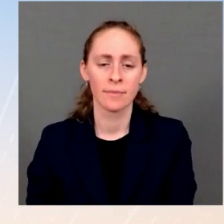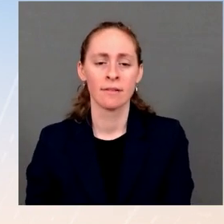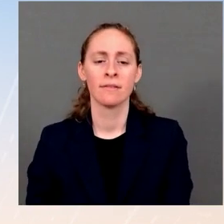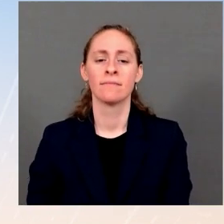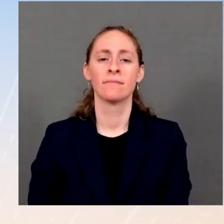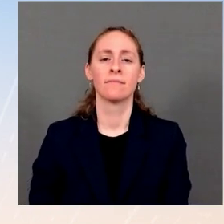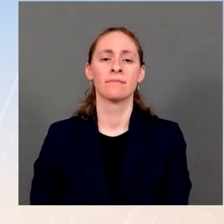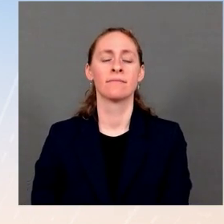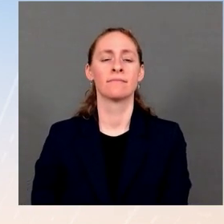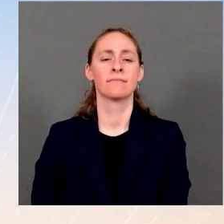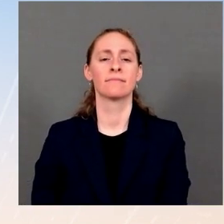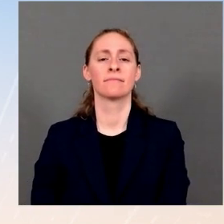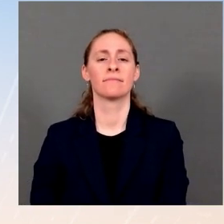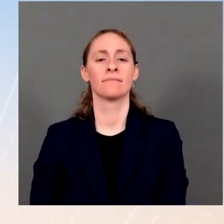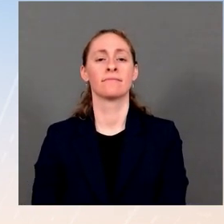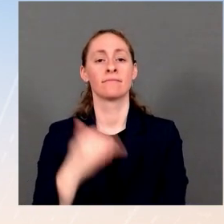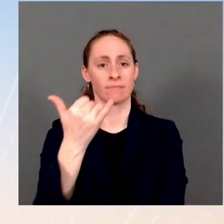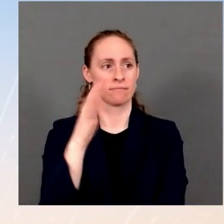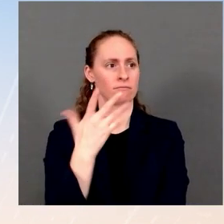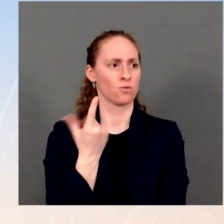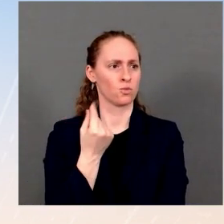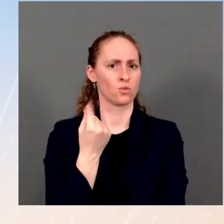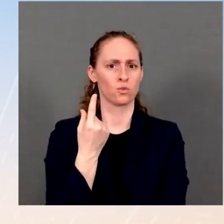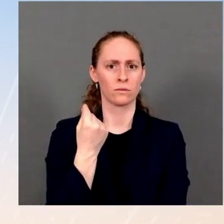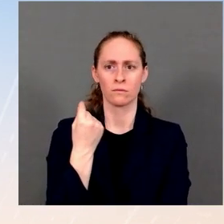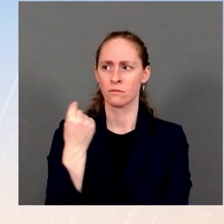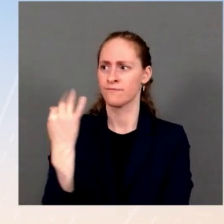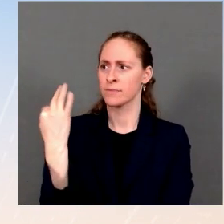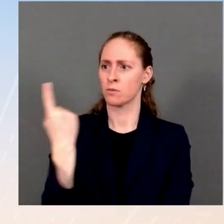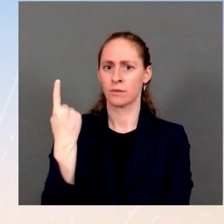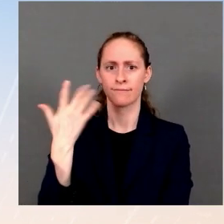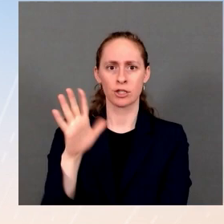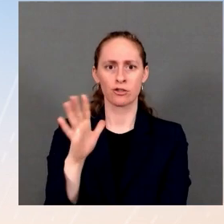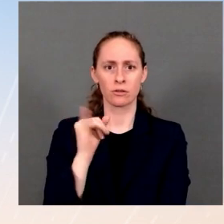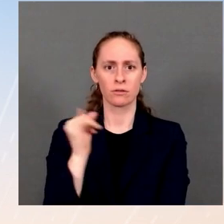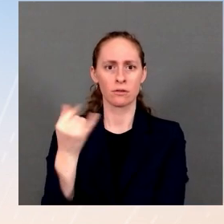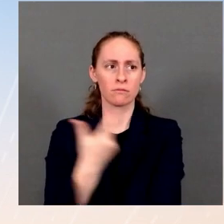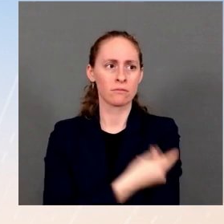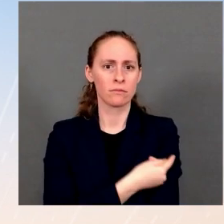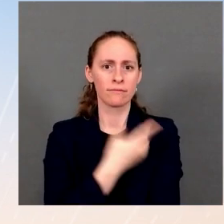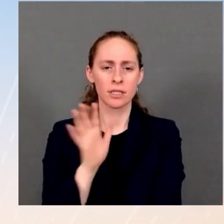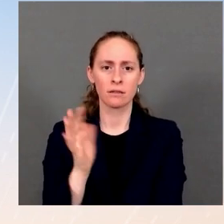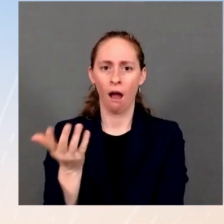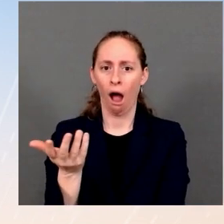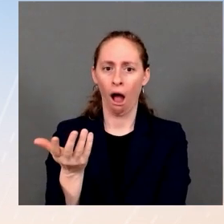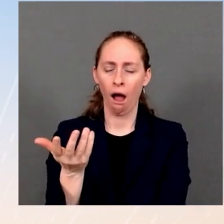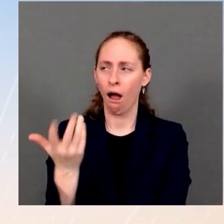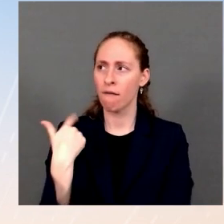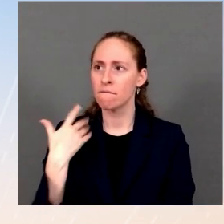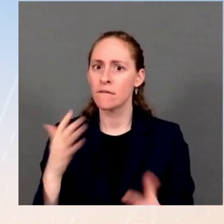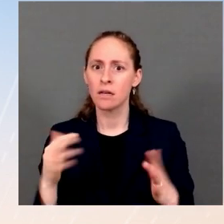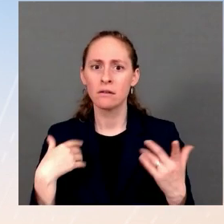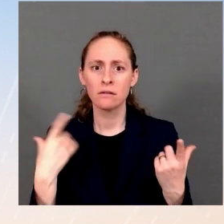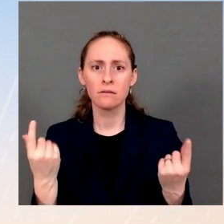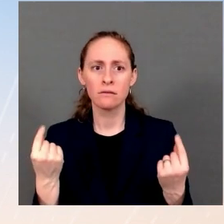to continue distributing that shot -- not only in this country, but around the world -- if the vaccine advisors are saying this? Ms. Jean-Pierre: So, as you know,